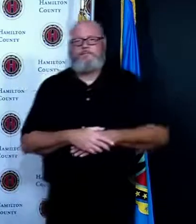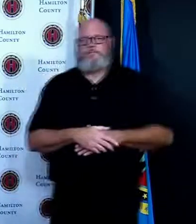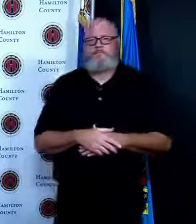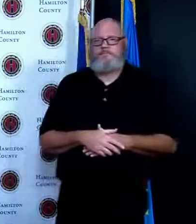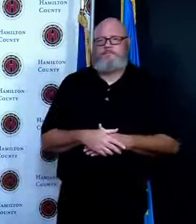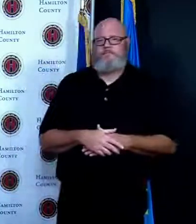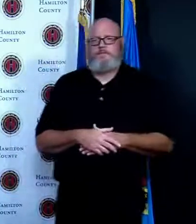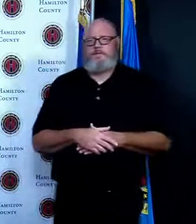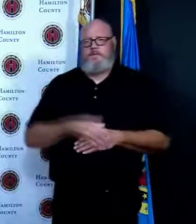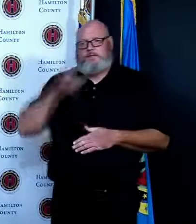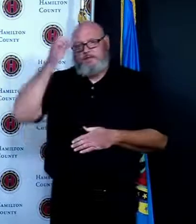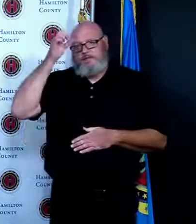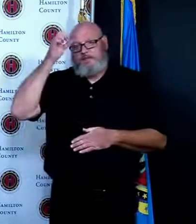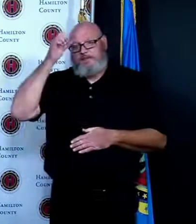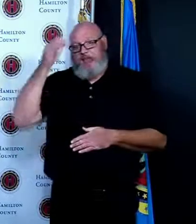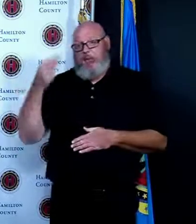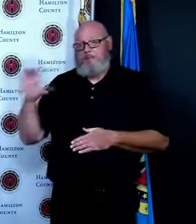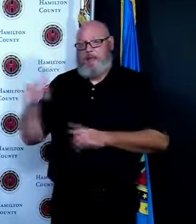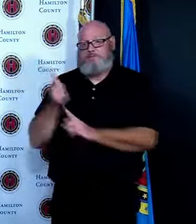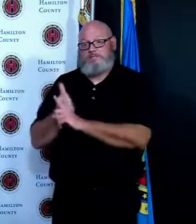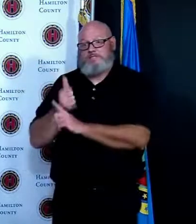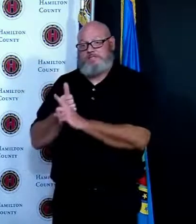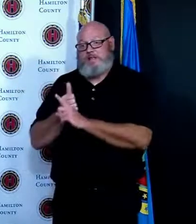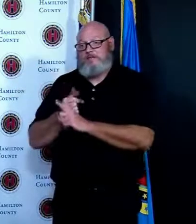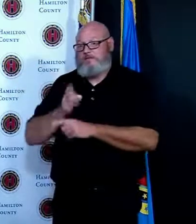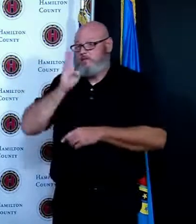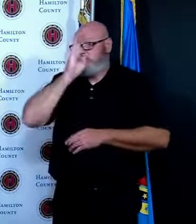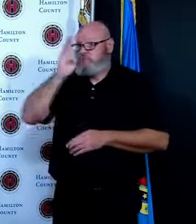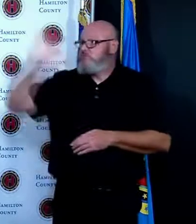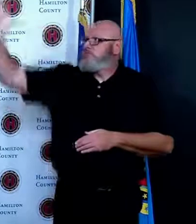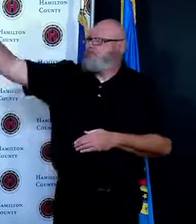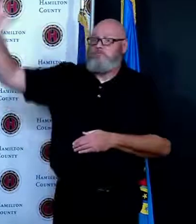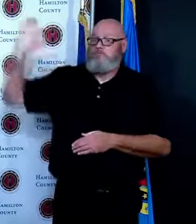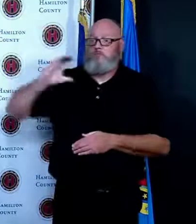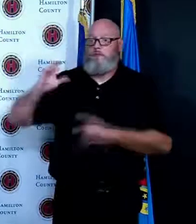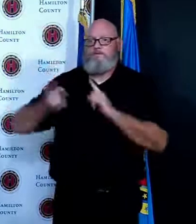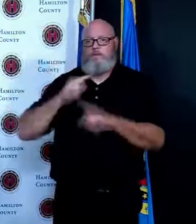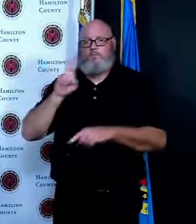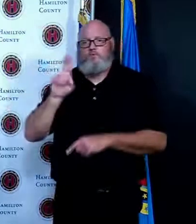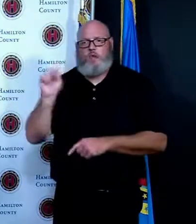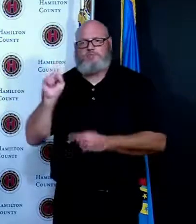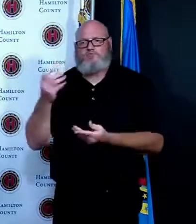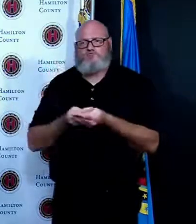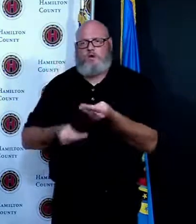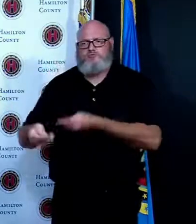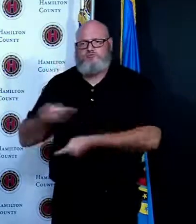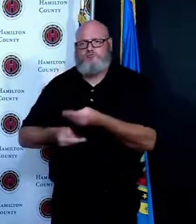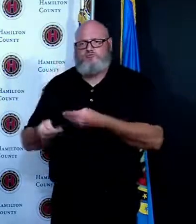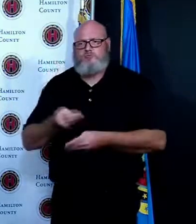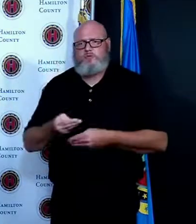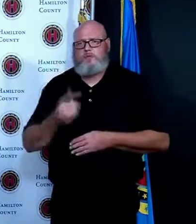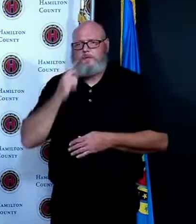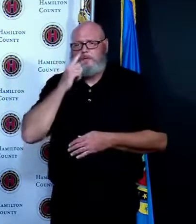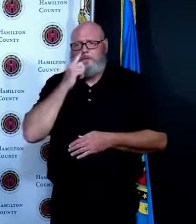direct recipient of US treasury dollars through the cares act we received 142.6 million dollars